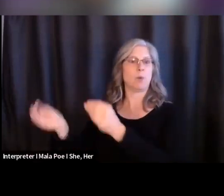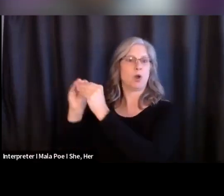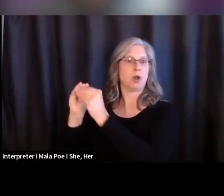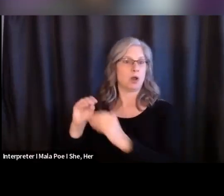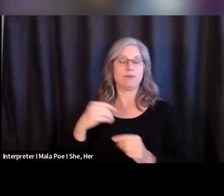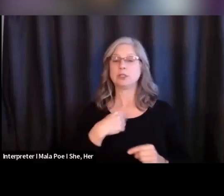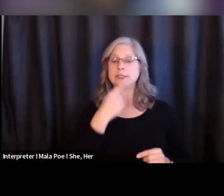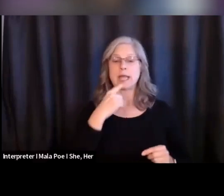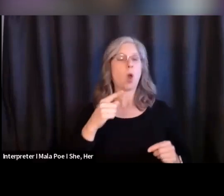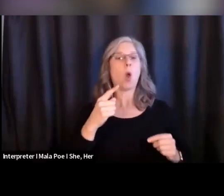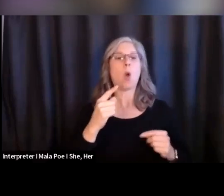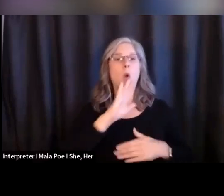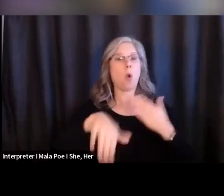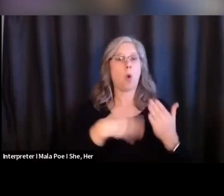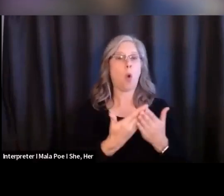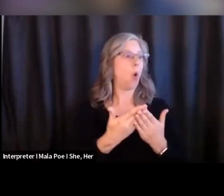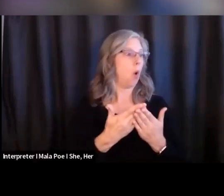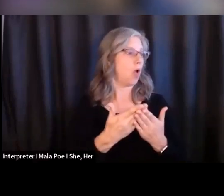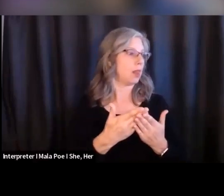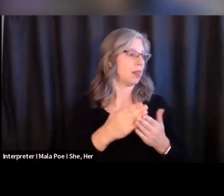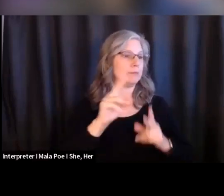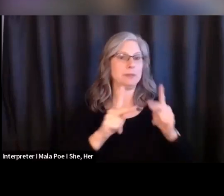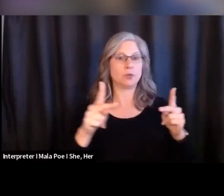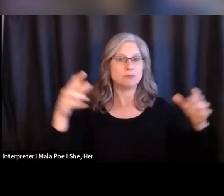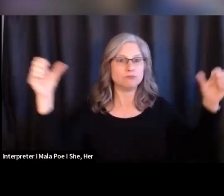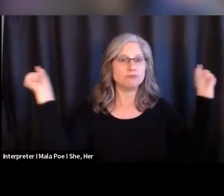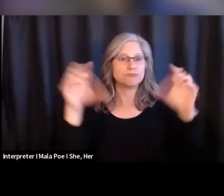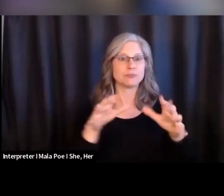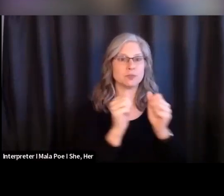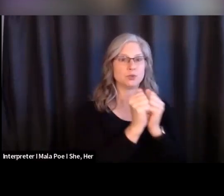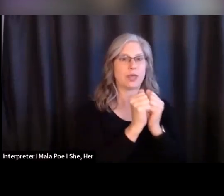we're including all of these individuals, regardless of their language experience,